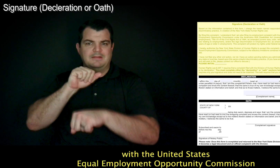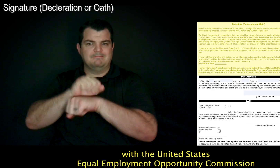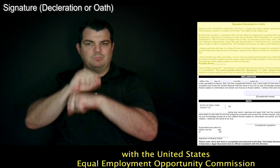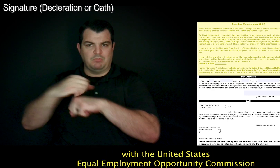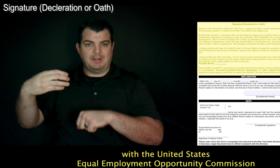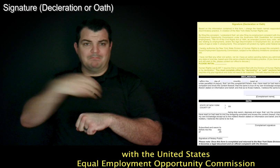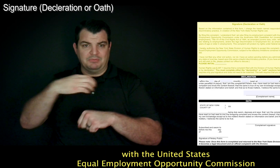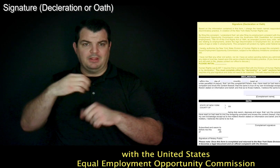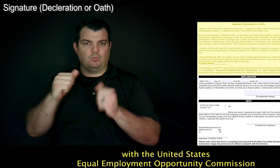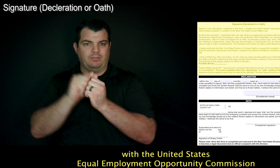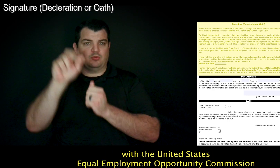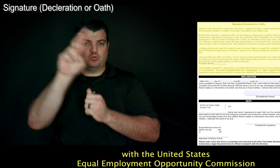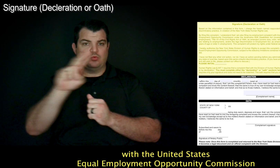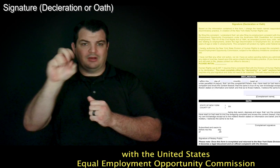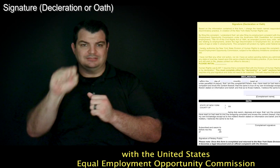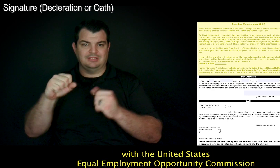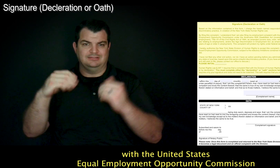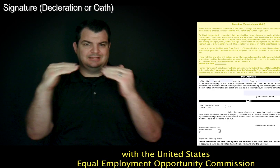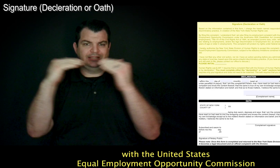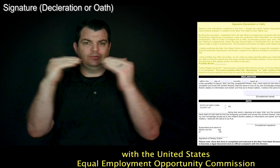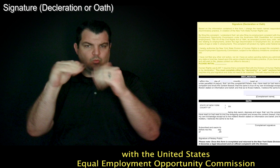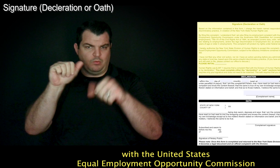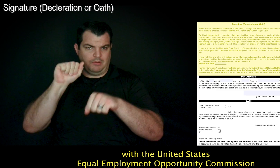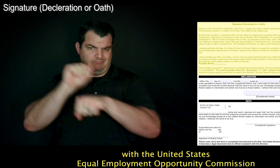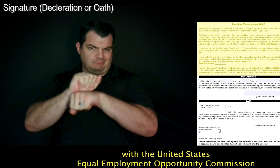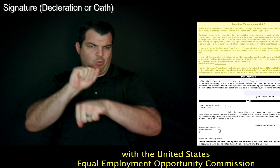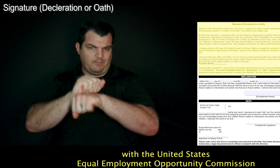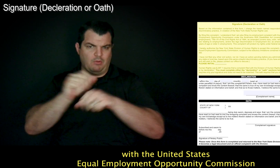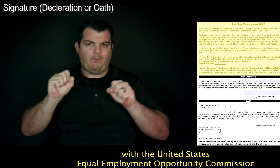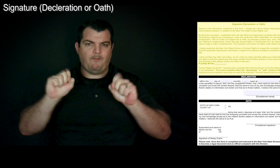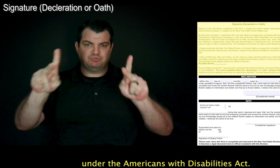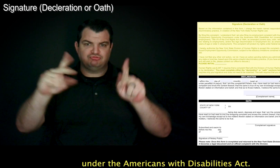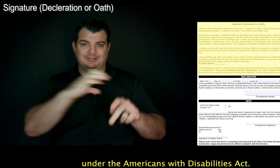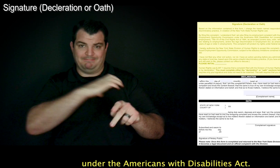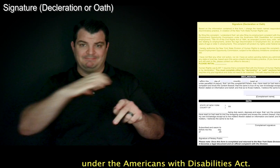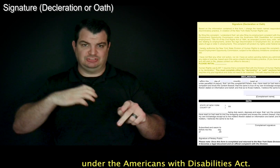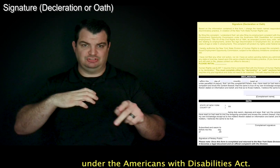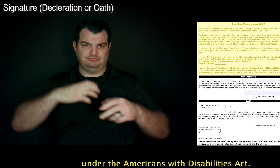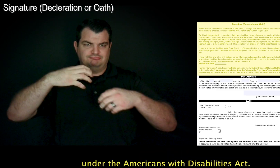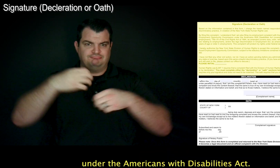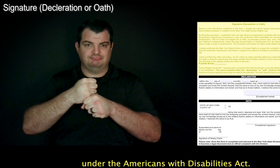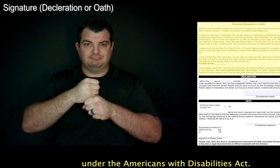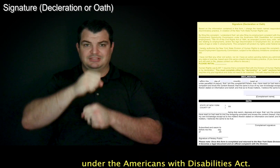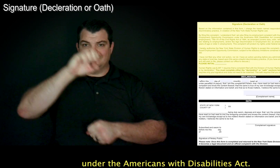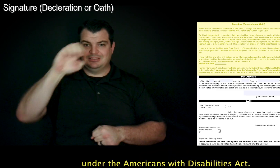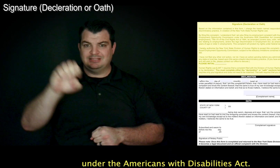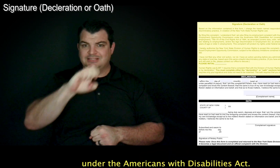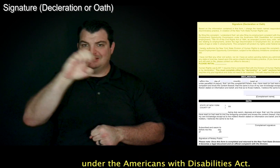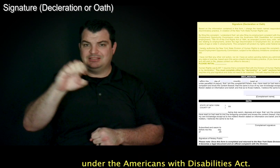with the United States Equal Employment Opportunity Commission under the Americans with Disabilities Act.